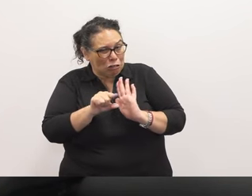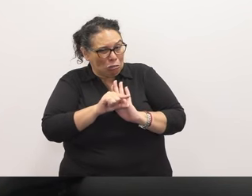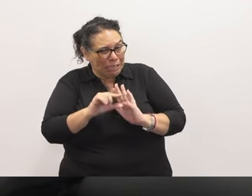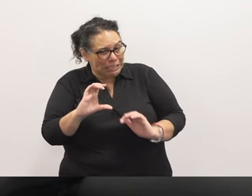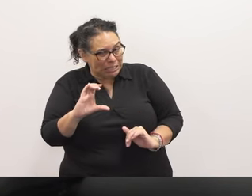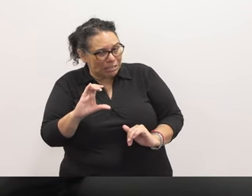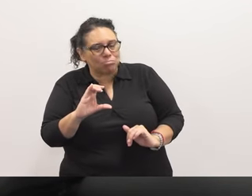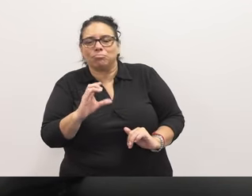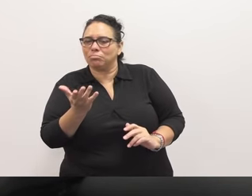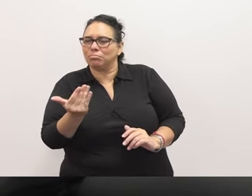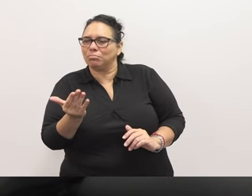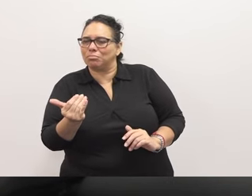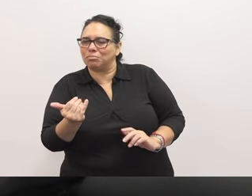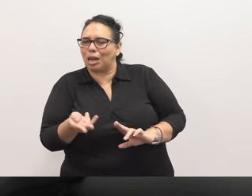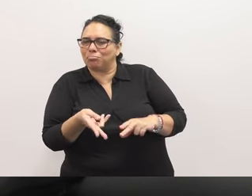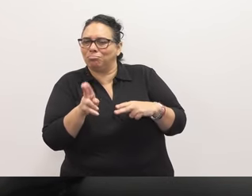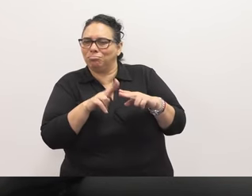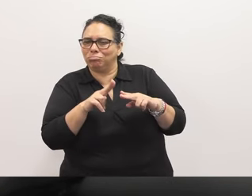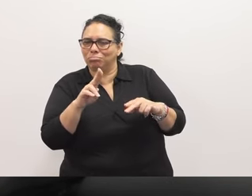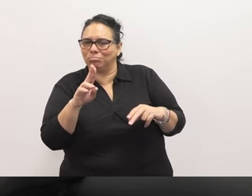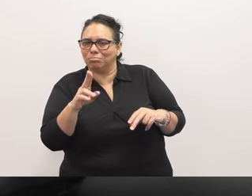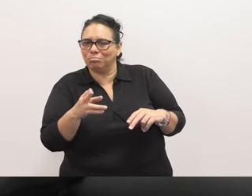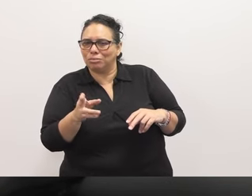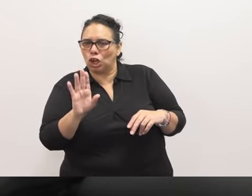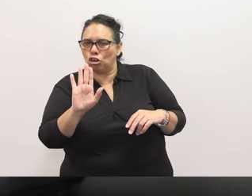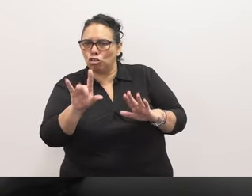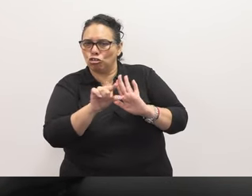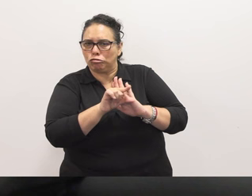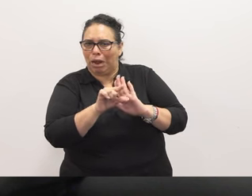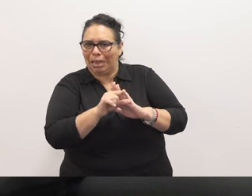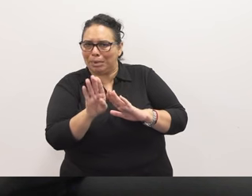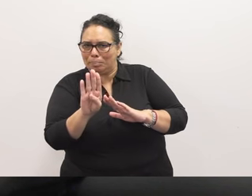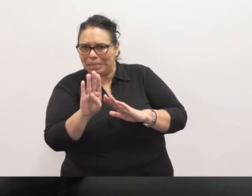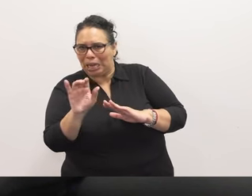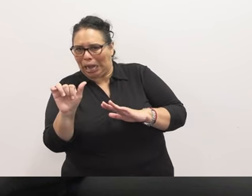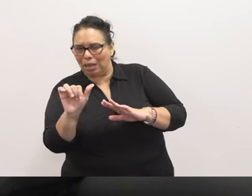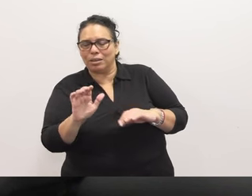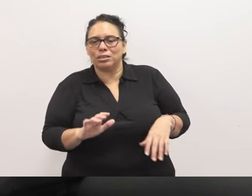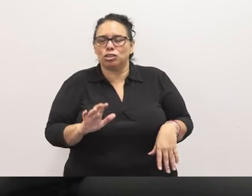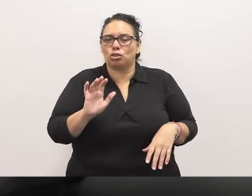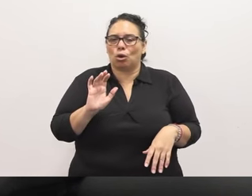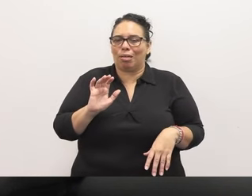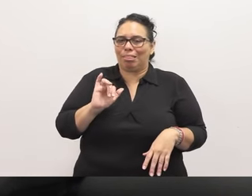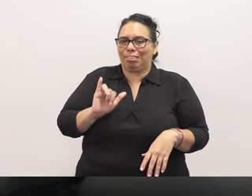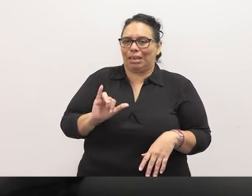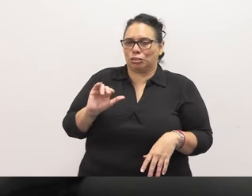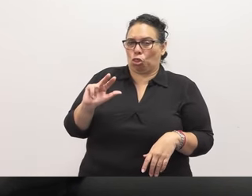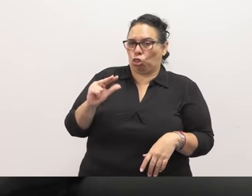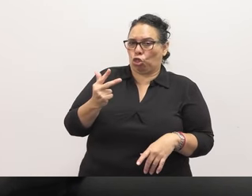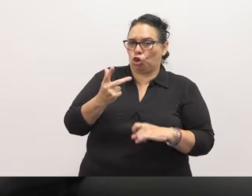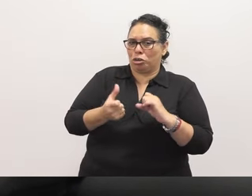And so that is a program, the way that we talk about programs that is in its third year with use of our ESSER money